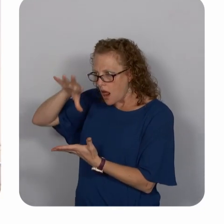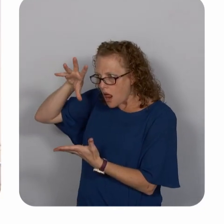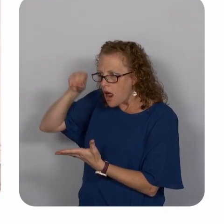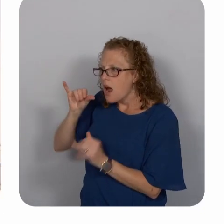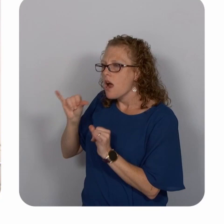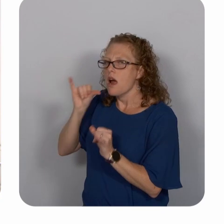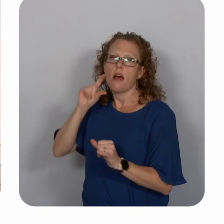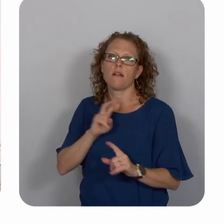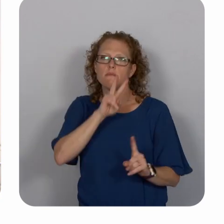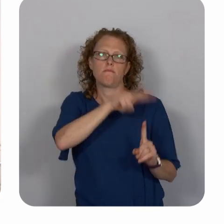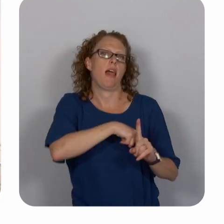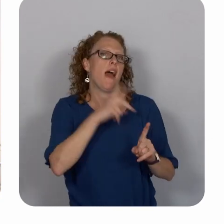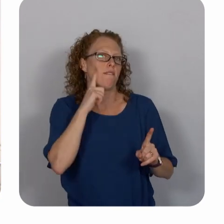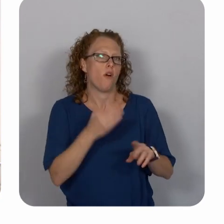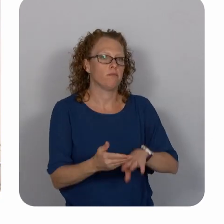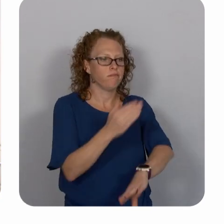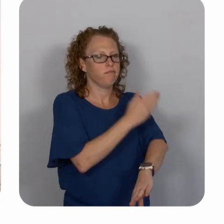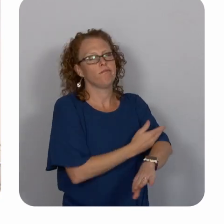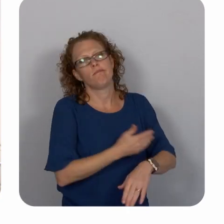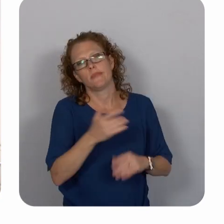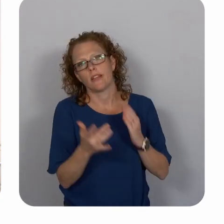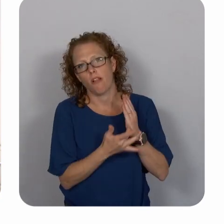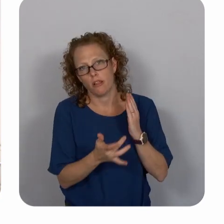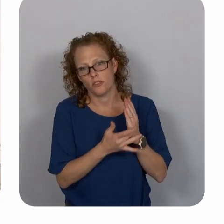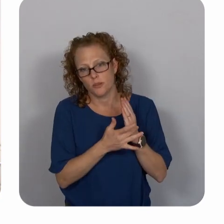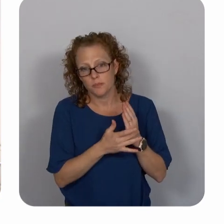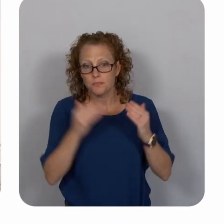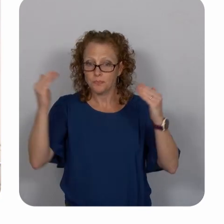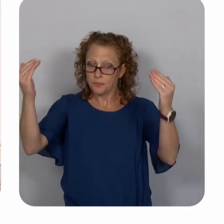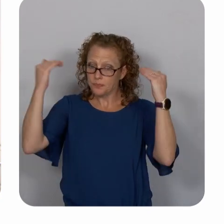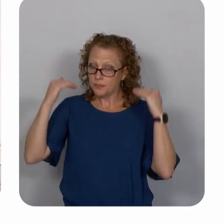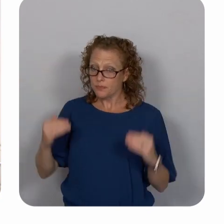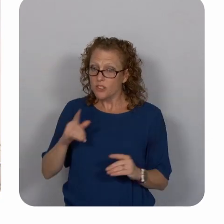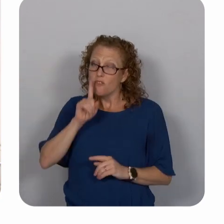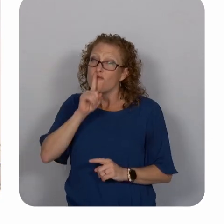This is crucial for AIs that offer a persistent chat experience.